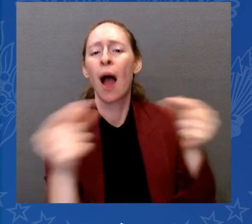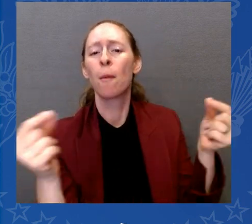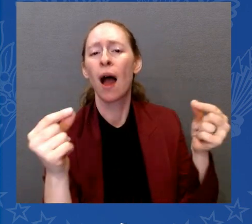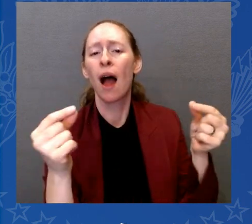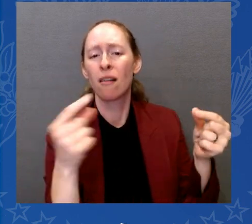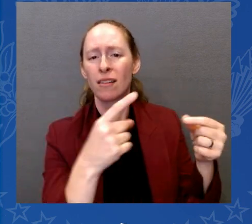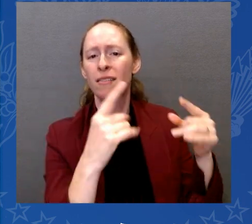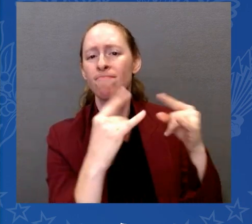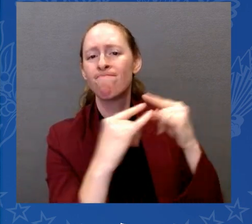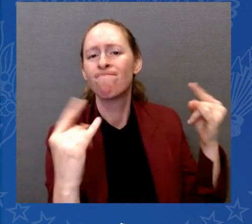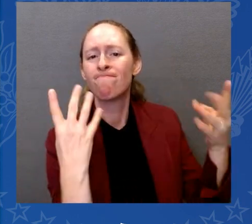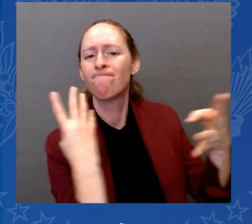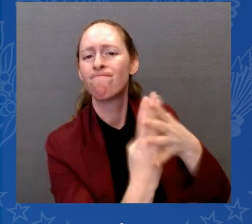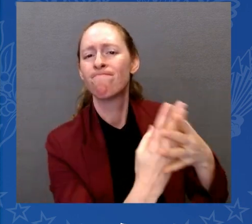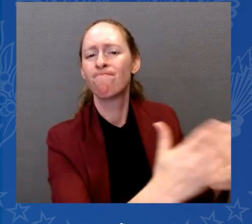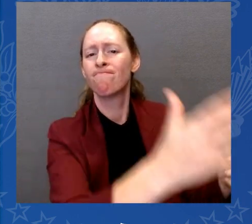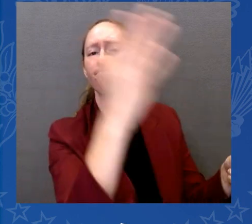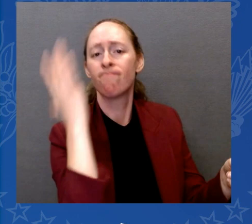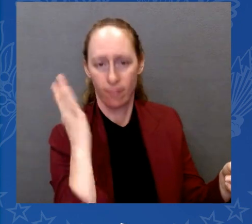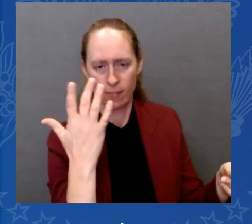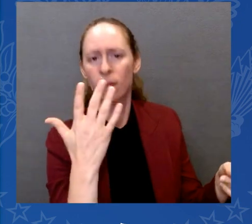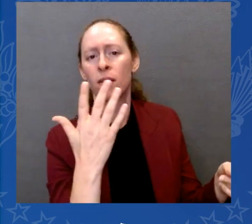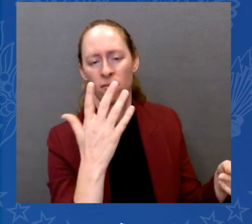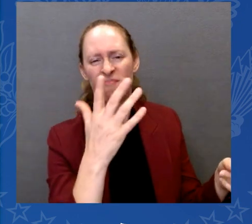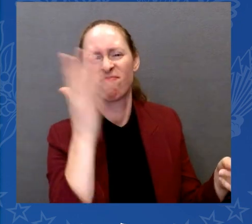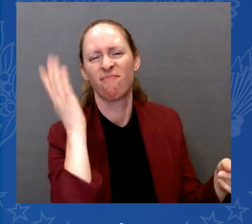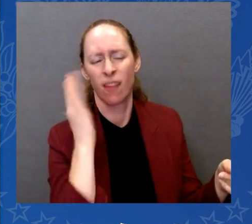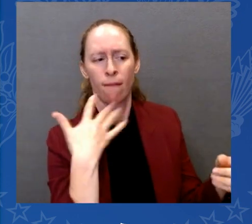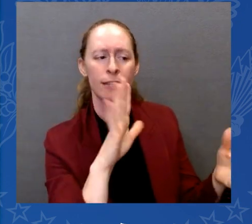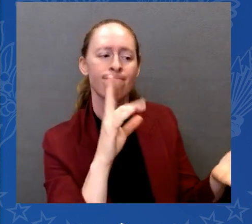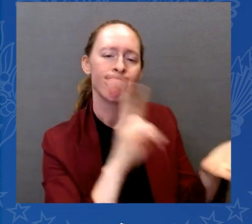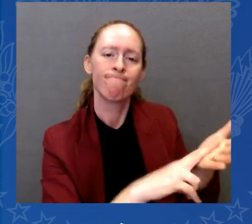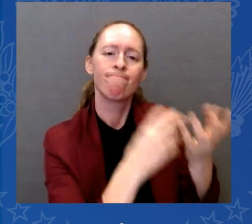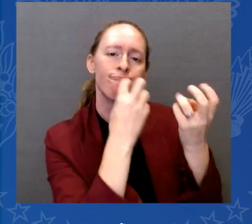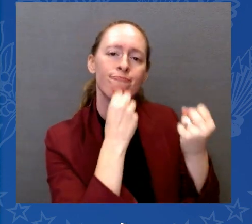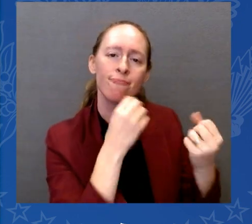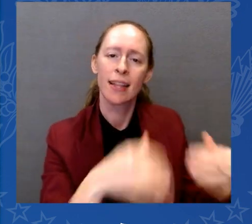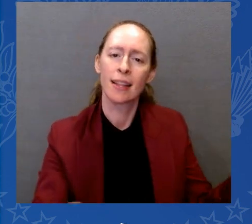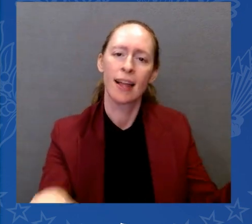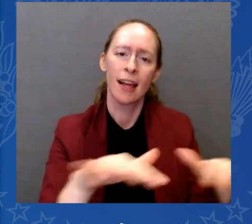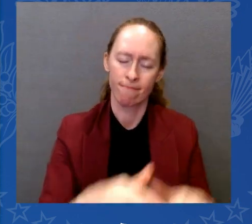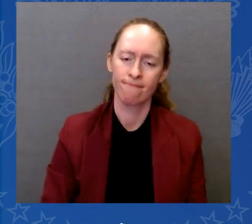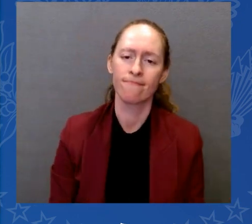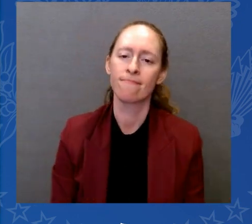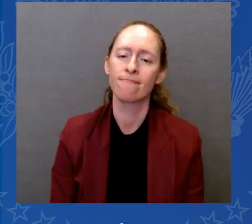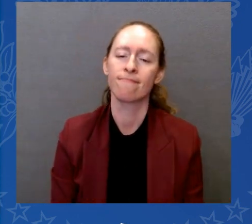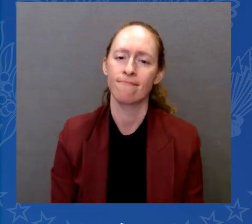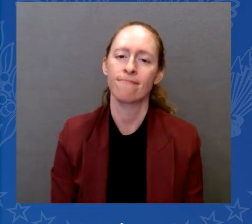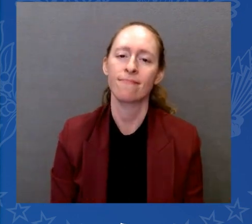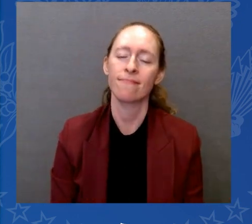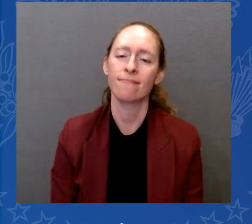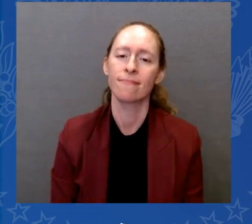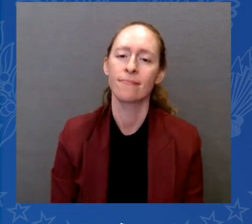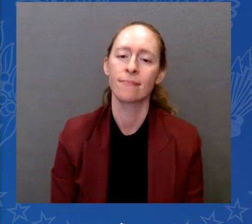We purchased additional land at Sand -- at Sand Creek Massacre Site, outside of -- outside of Denver.